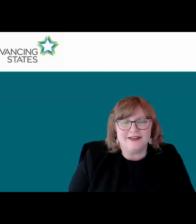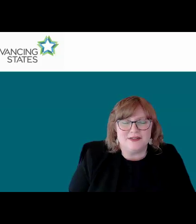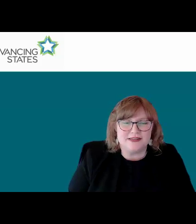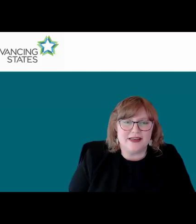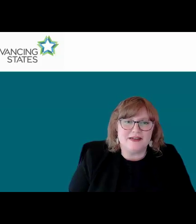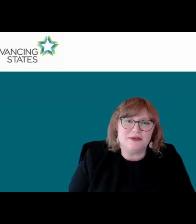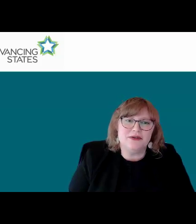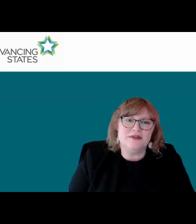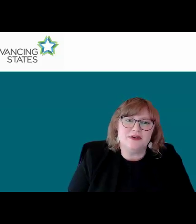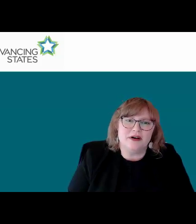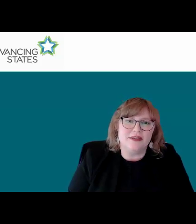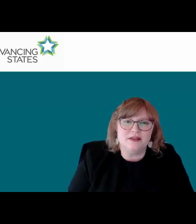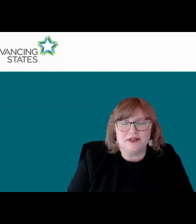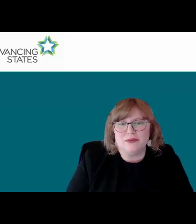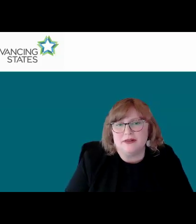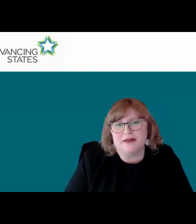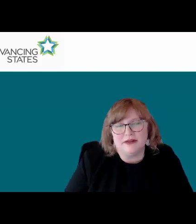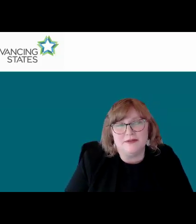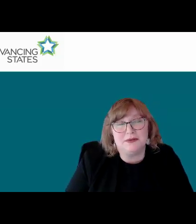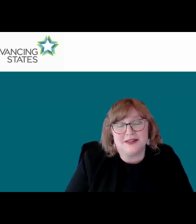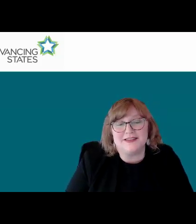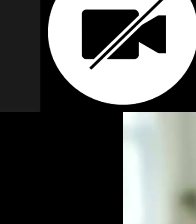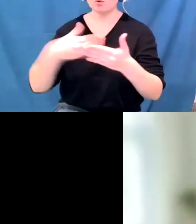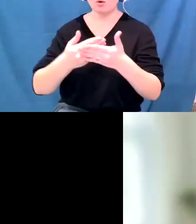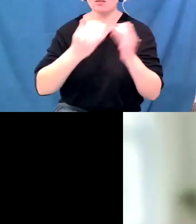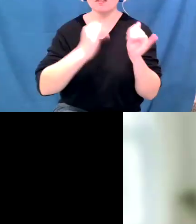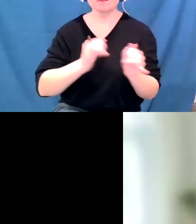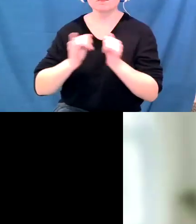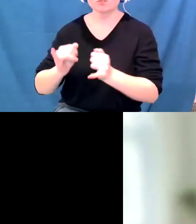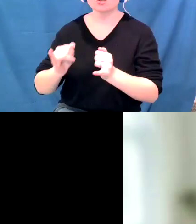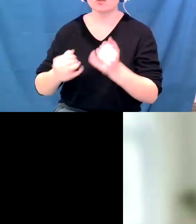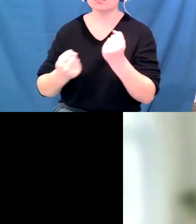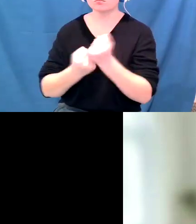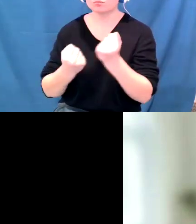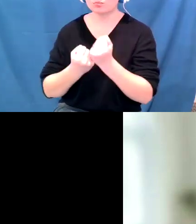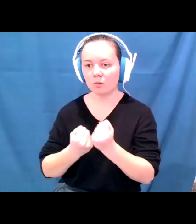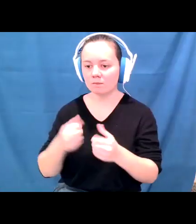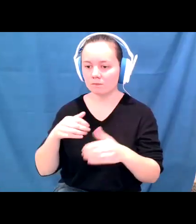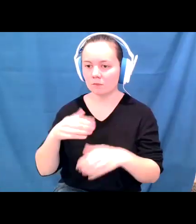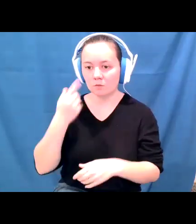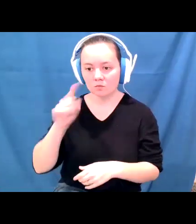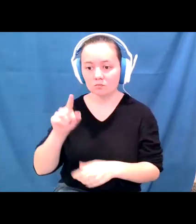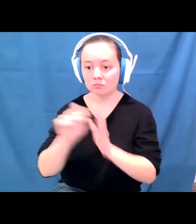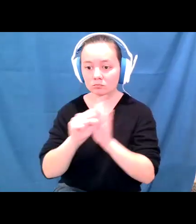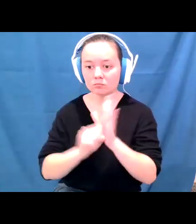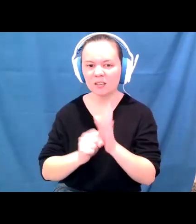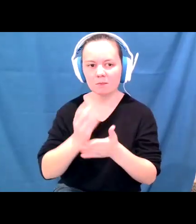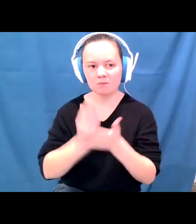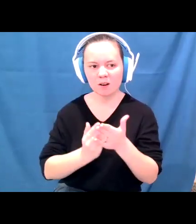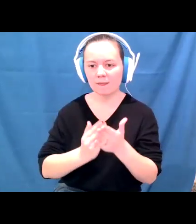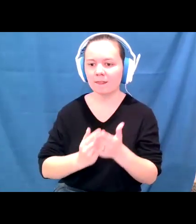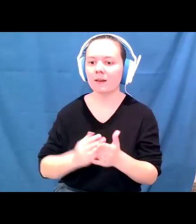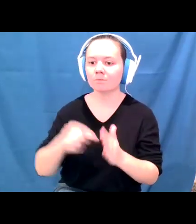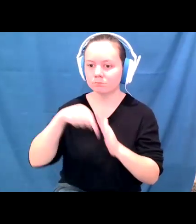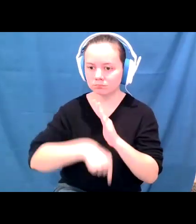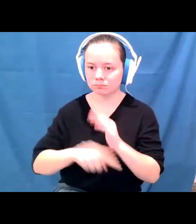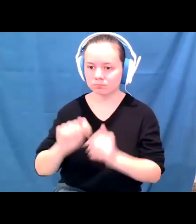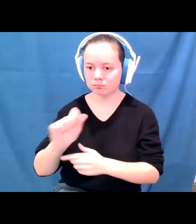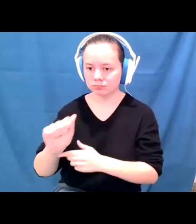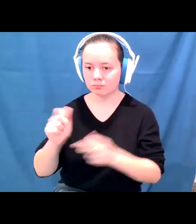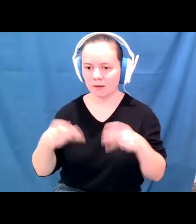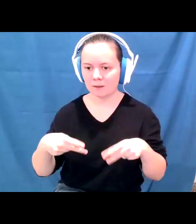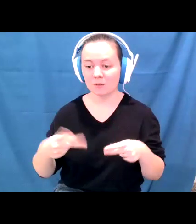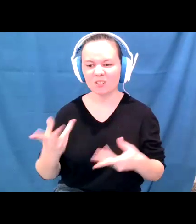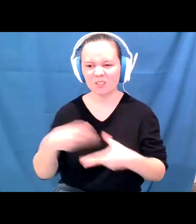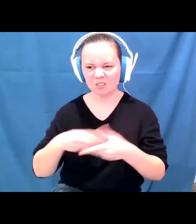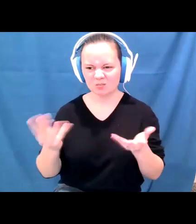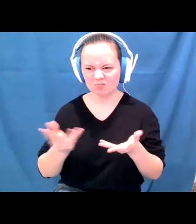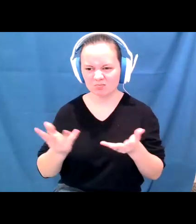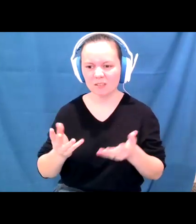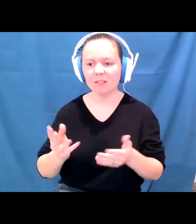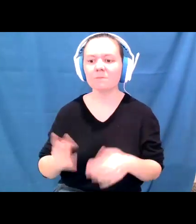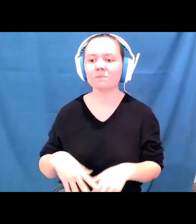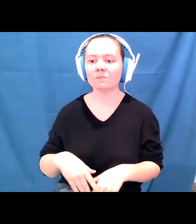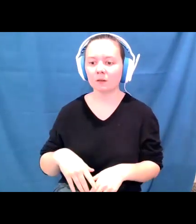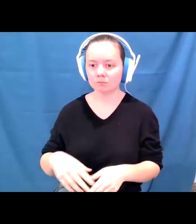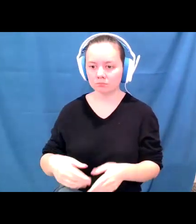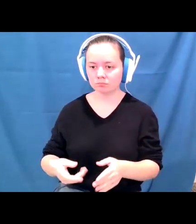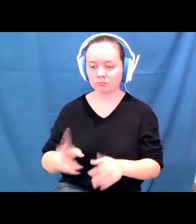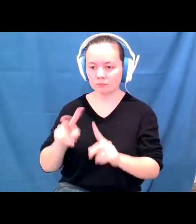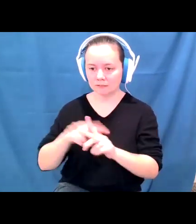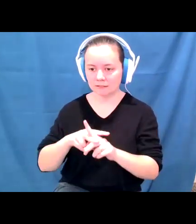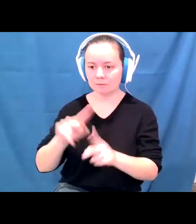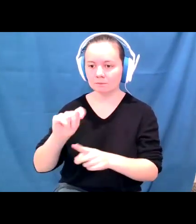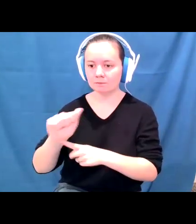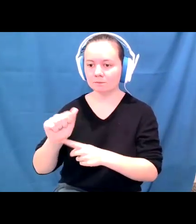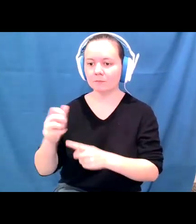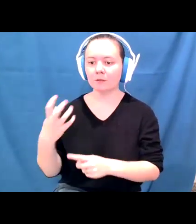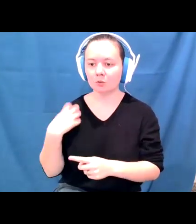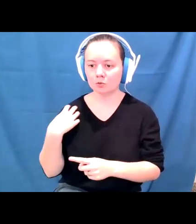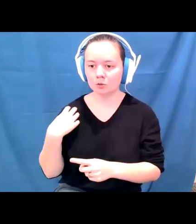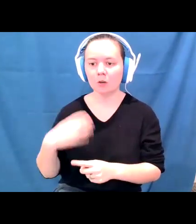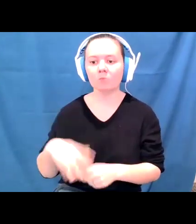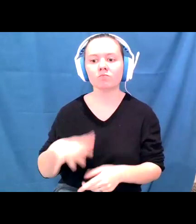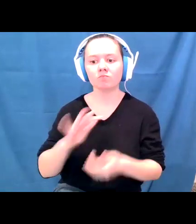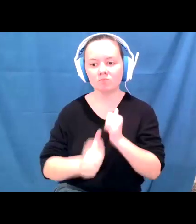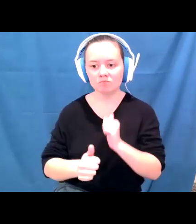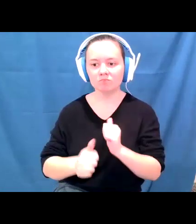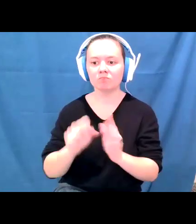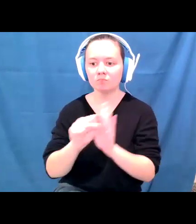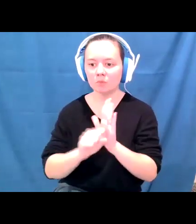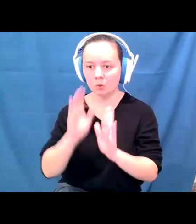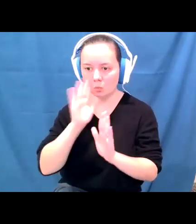So this slide includes all the individualized support available to states as part of the intensive TA opportunity and that includes a dedicated TA coach. So each state will have a coach assigned to that state, kind of like a project manager